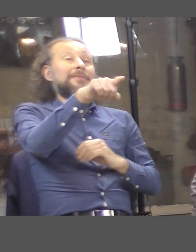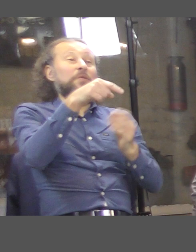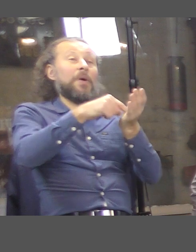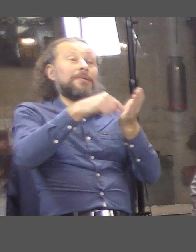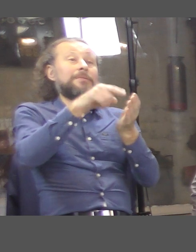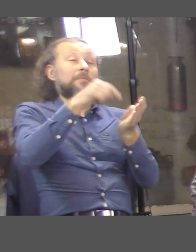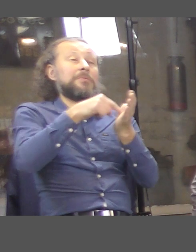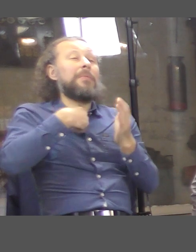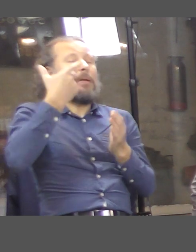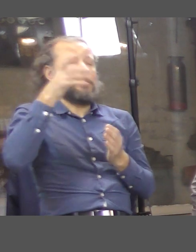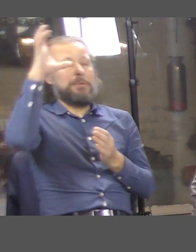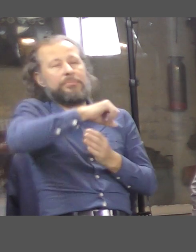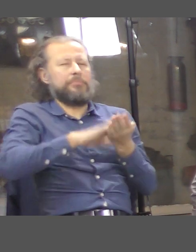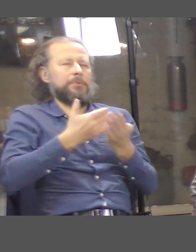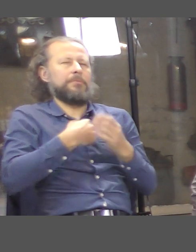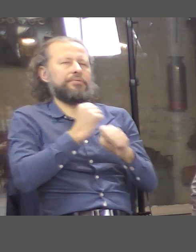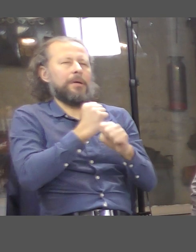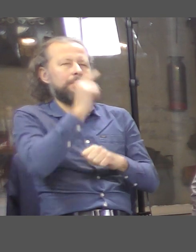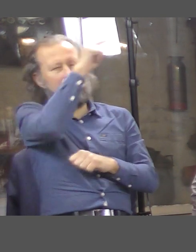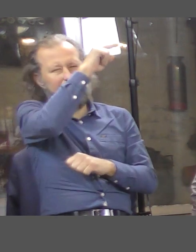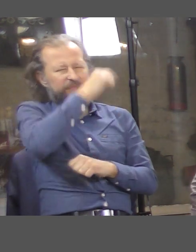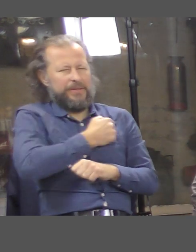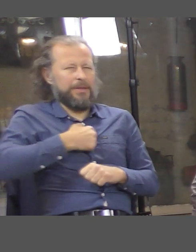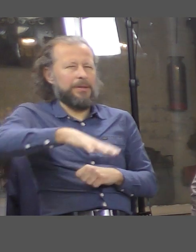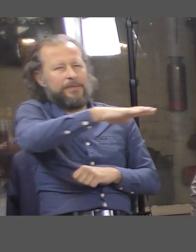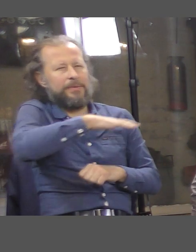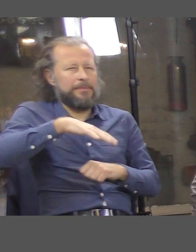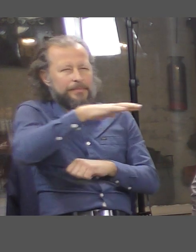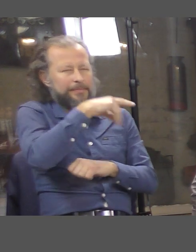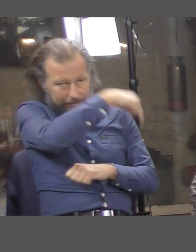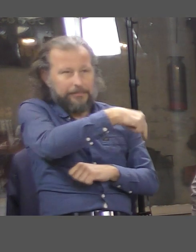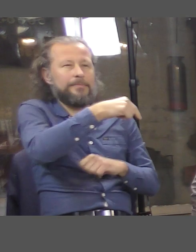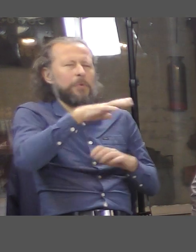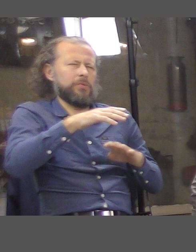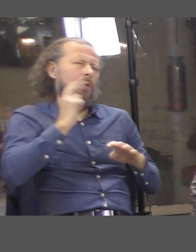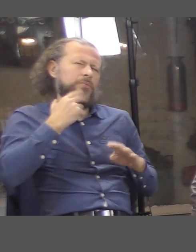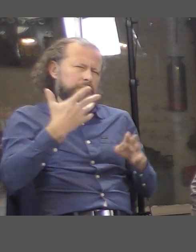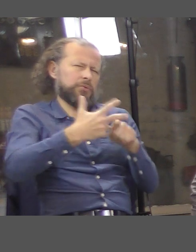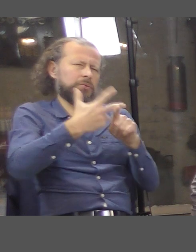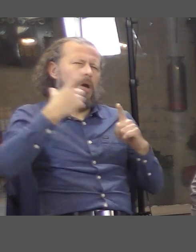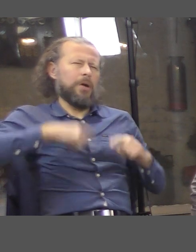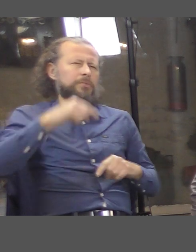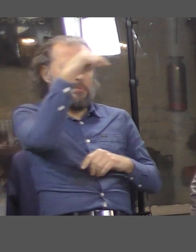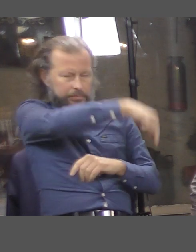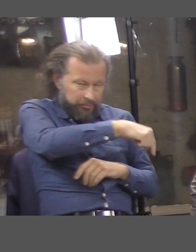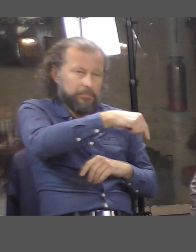[Eugeniusz]: Exactly, here an example of working in the Warsaw area, About 30 people work there,